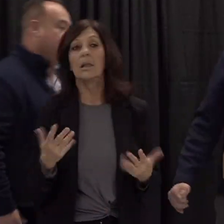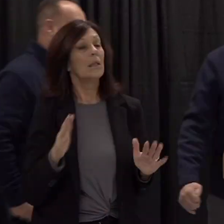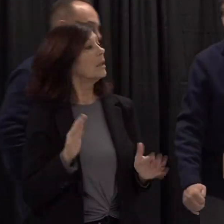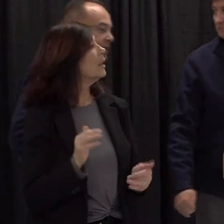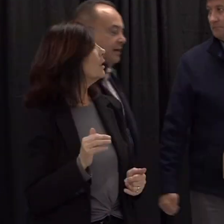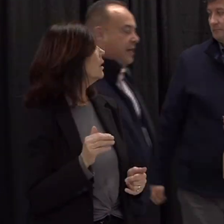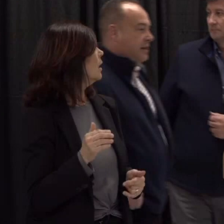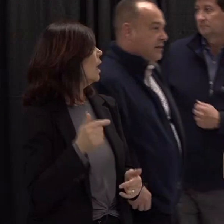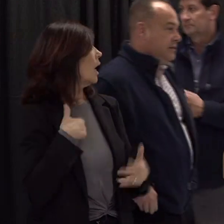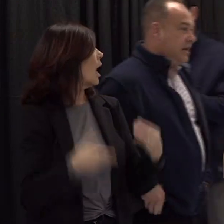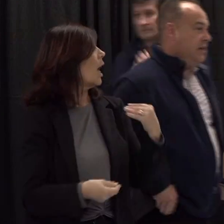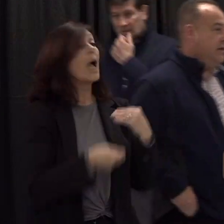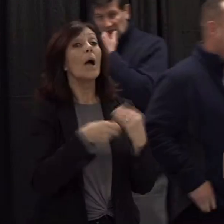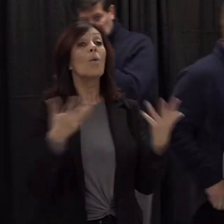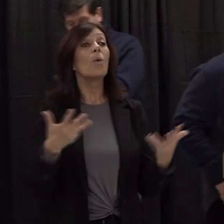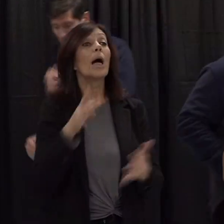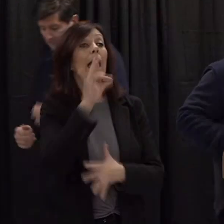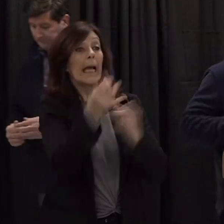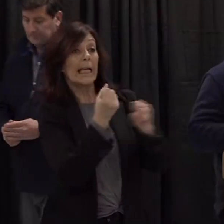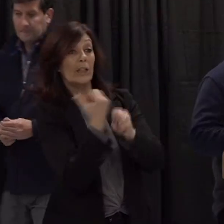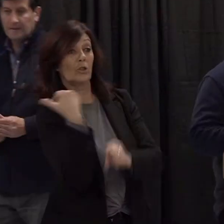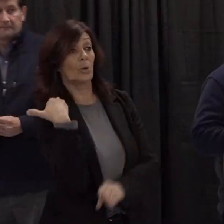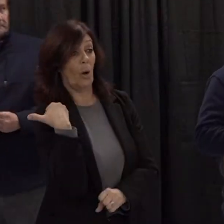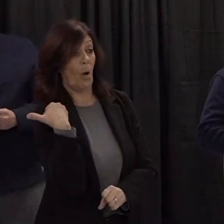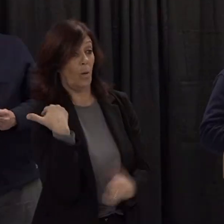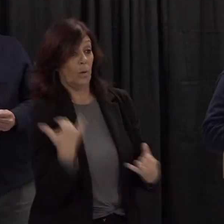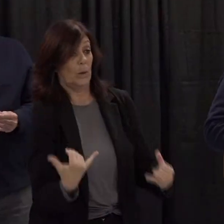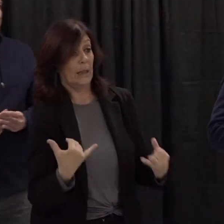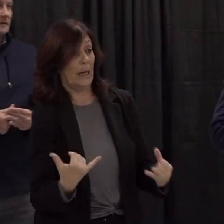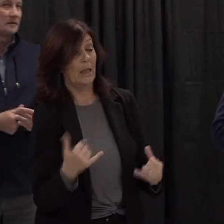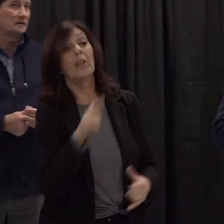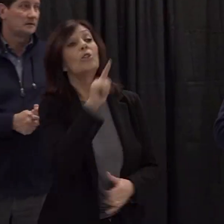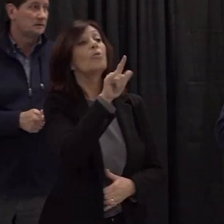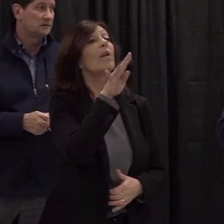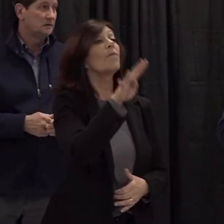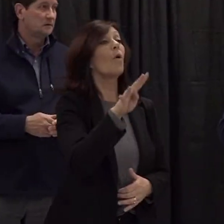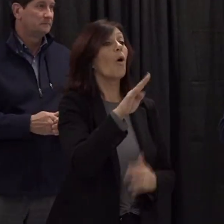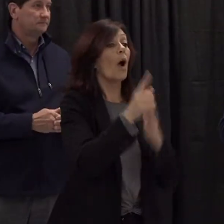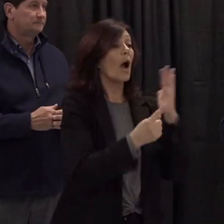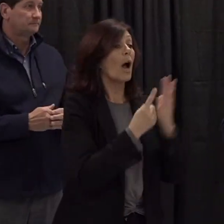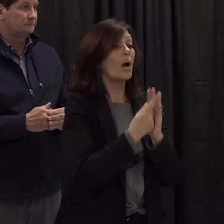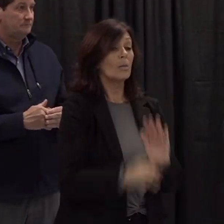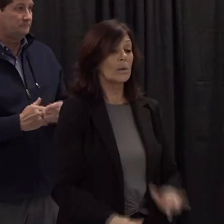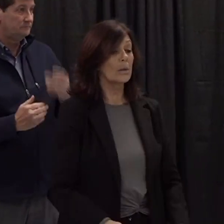I'll add add on that is eight years ago today our 24 hour snow toll was only 24 inches.